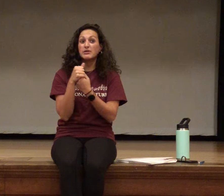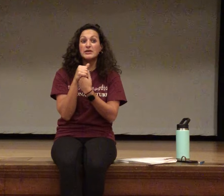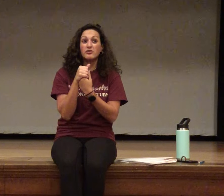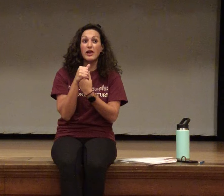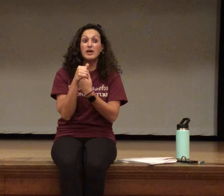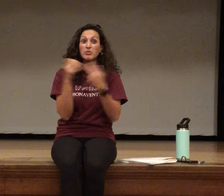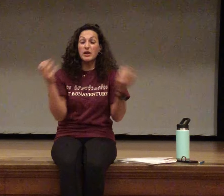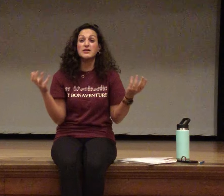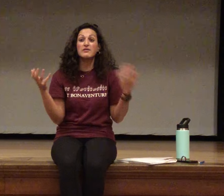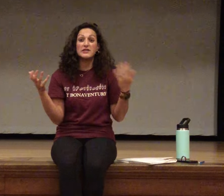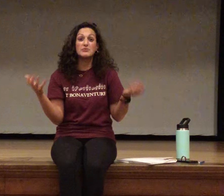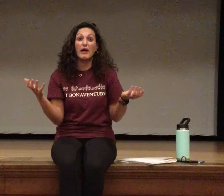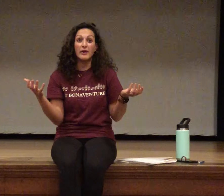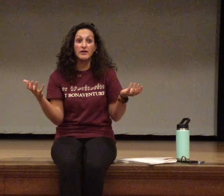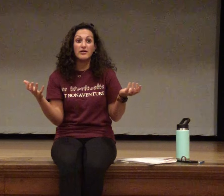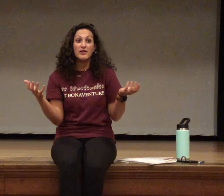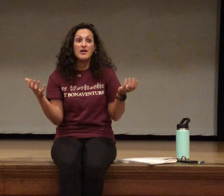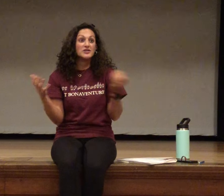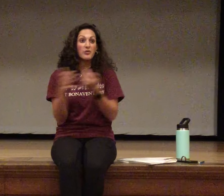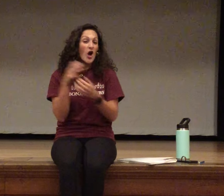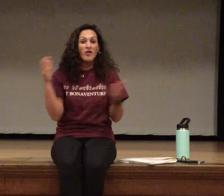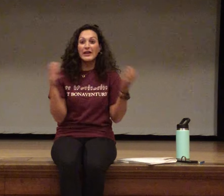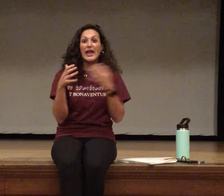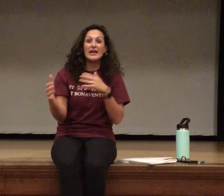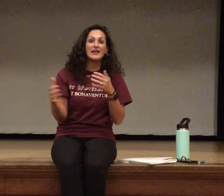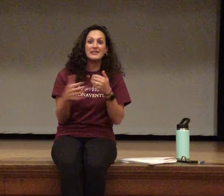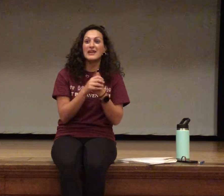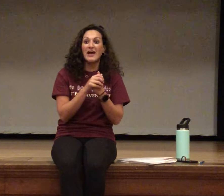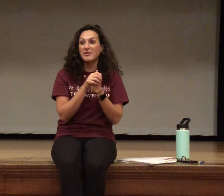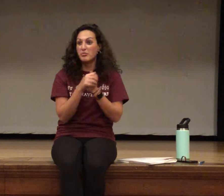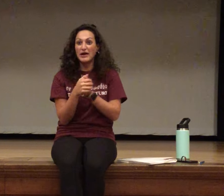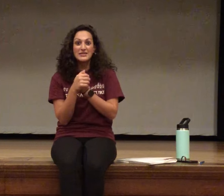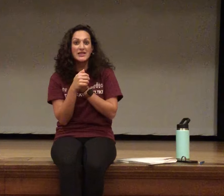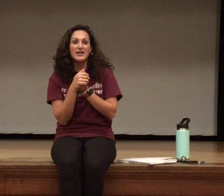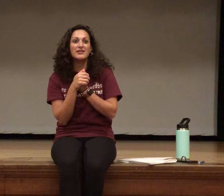typically don't like it because of the spelling so we all like hate it it's not the best thing